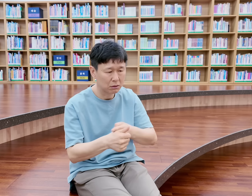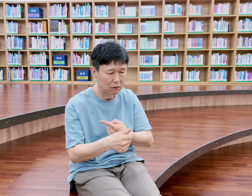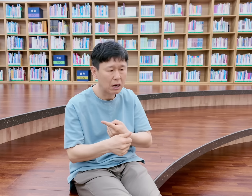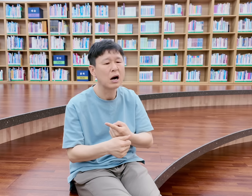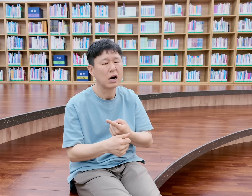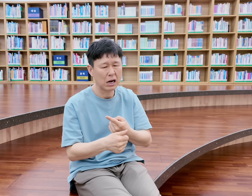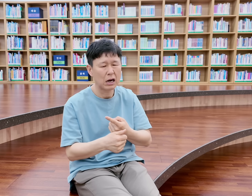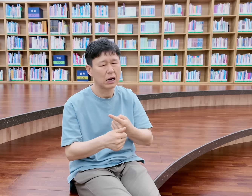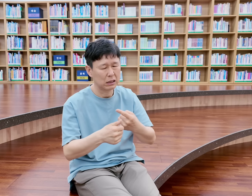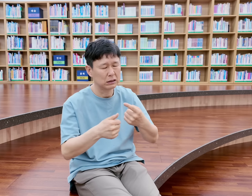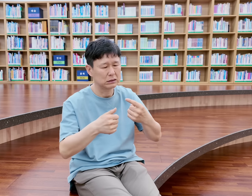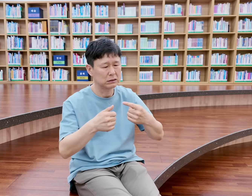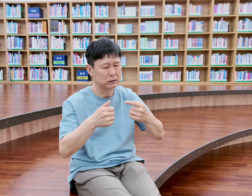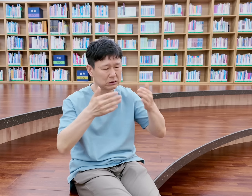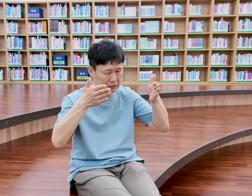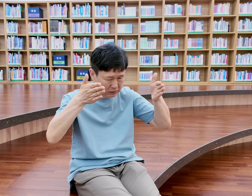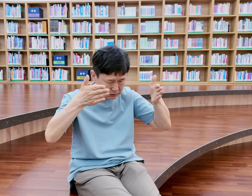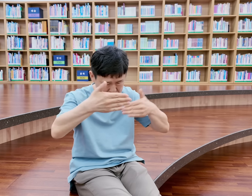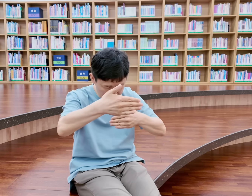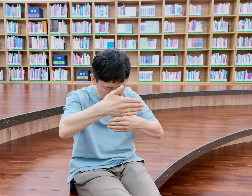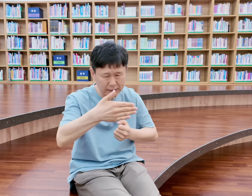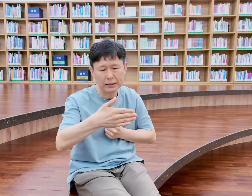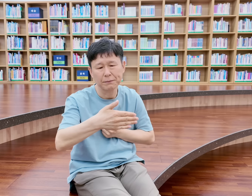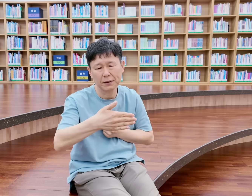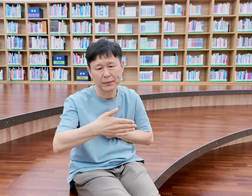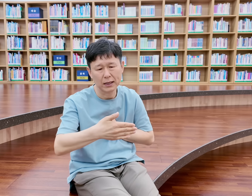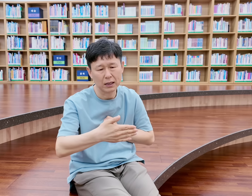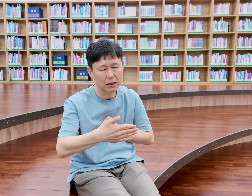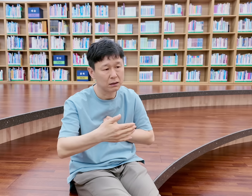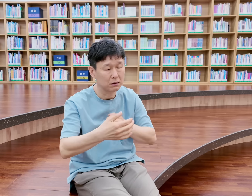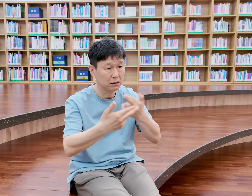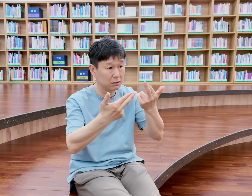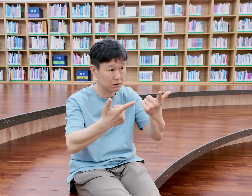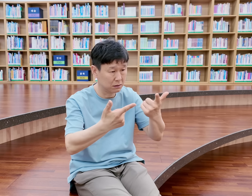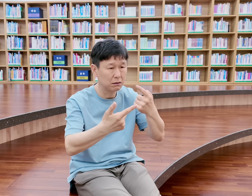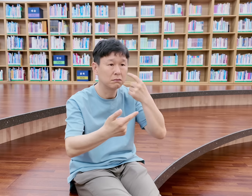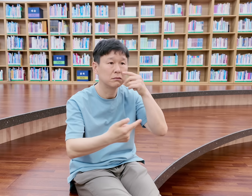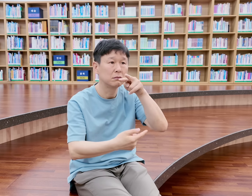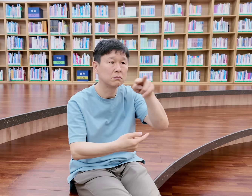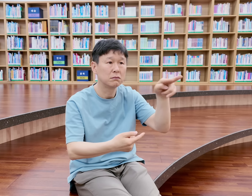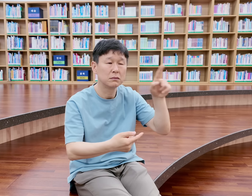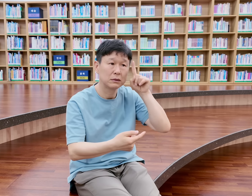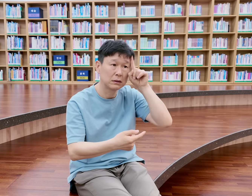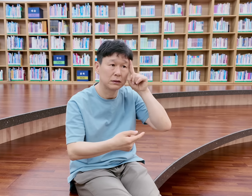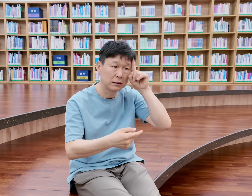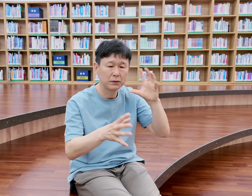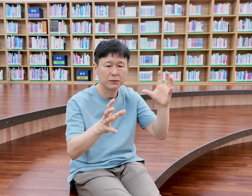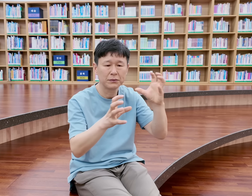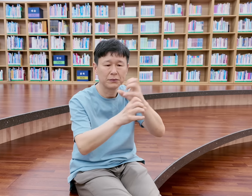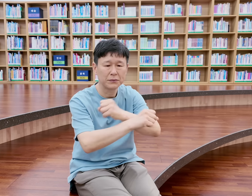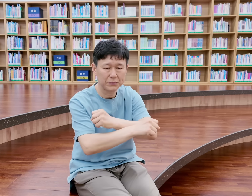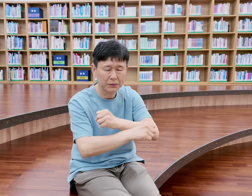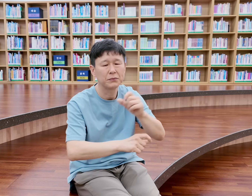This is why the closed space was eliminated and the library was transformed into an indoor library